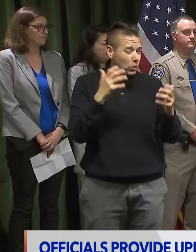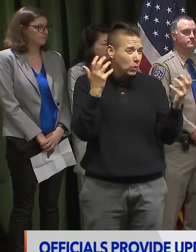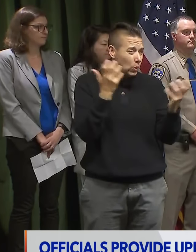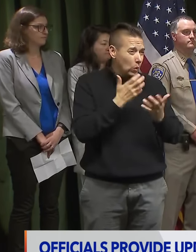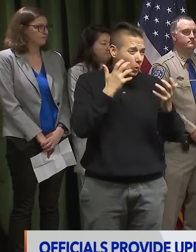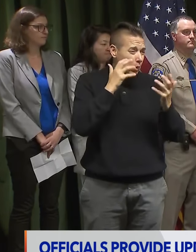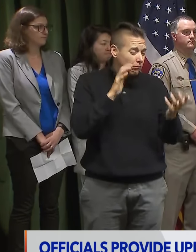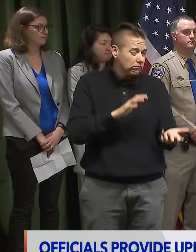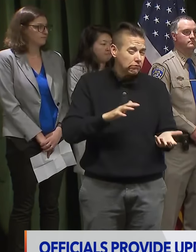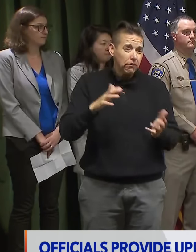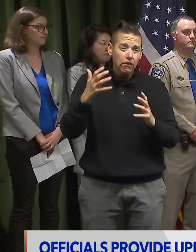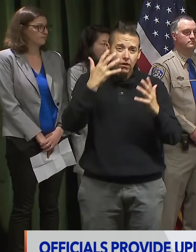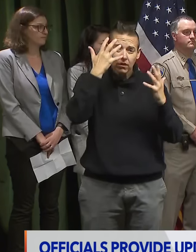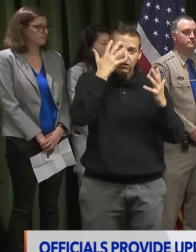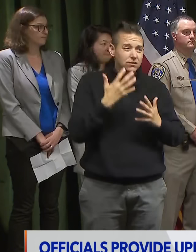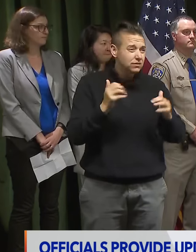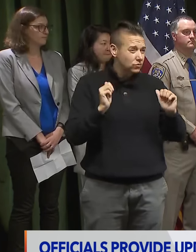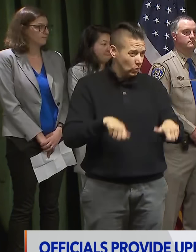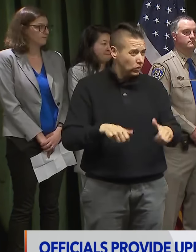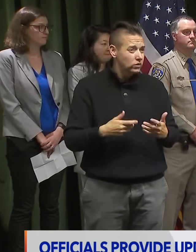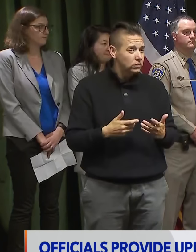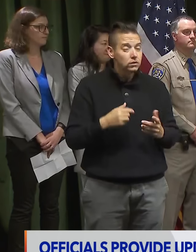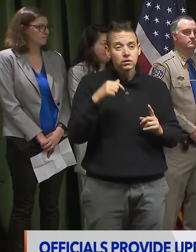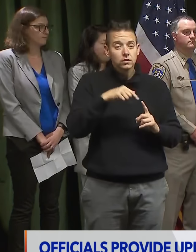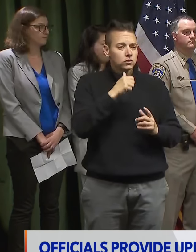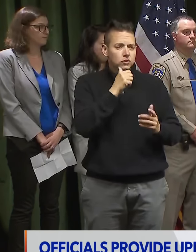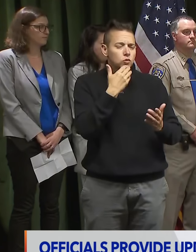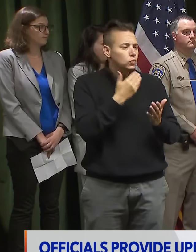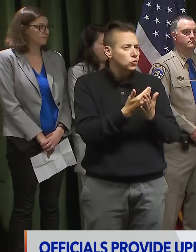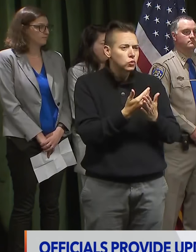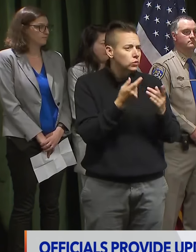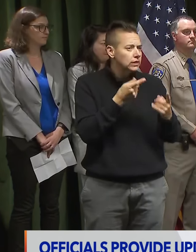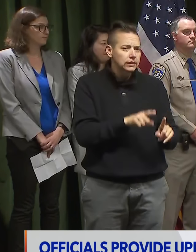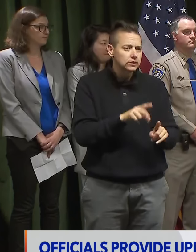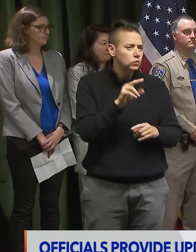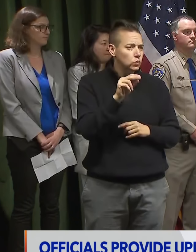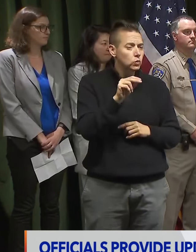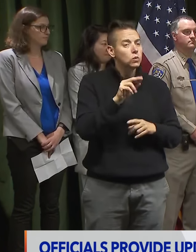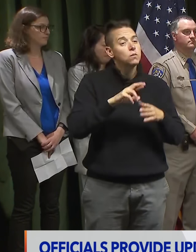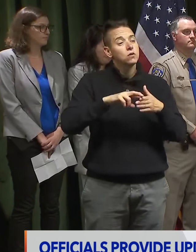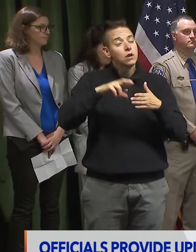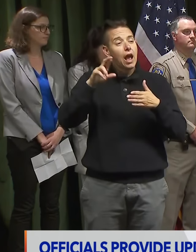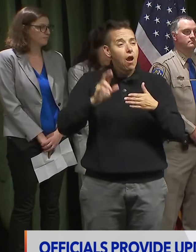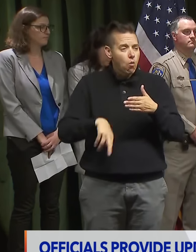BELIEVE IT SAVED HIS LIFE. THE SITUATION COULD HAVE ENDED SO